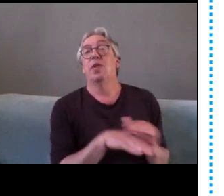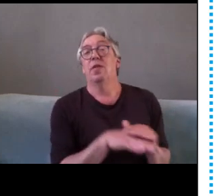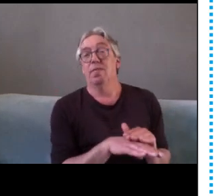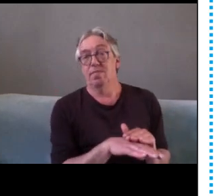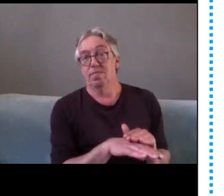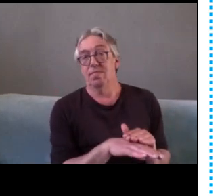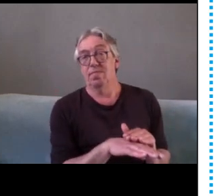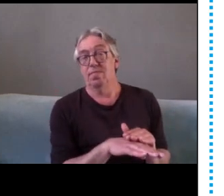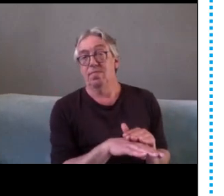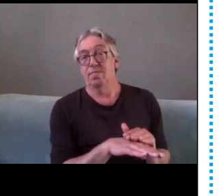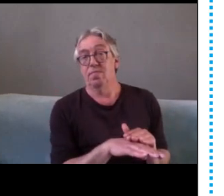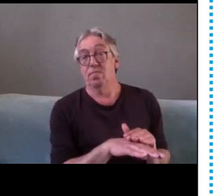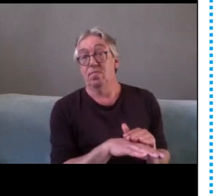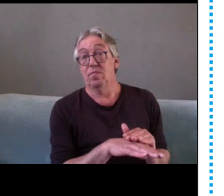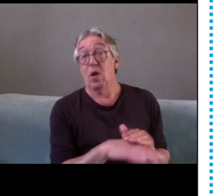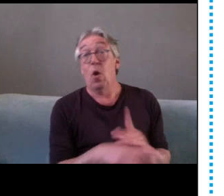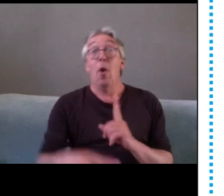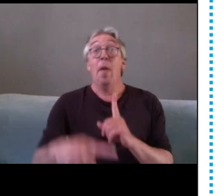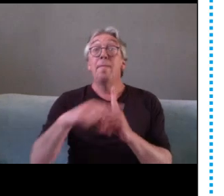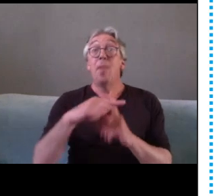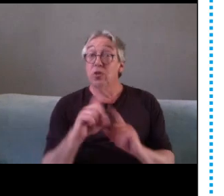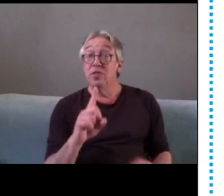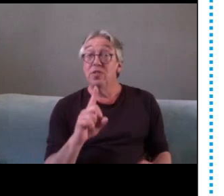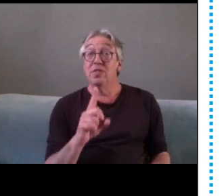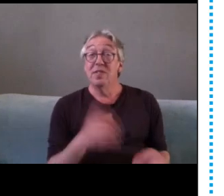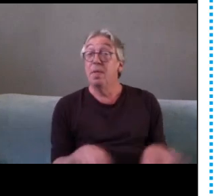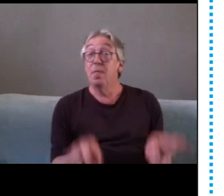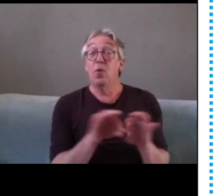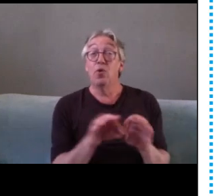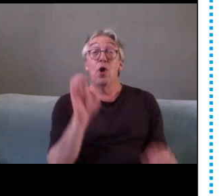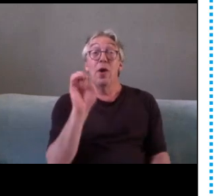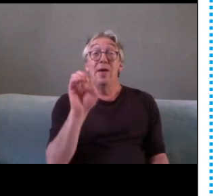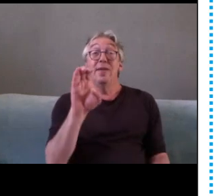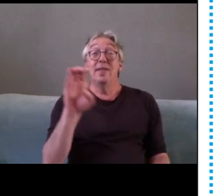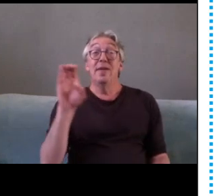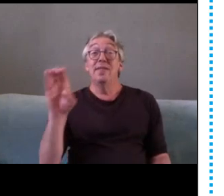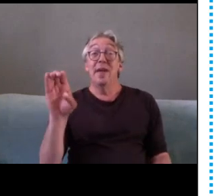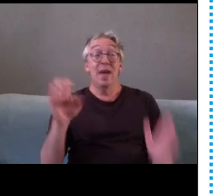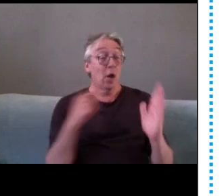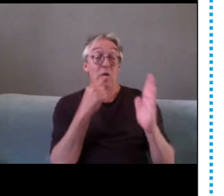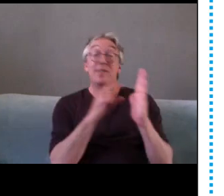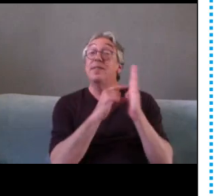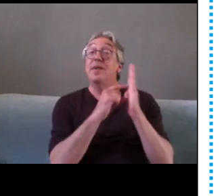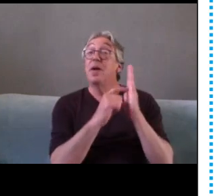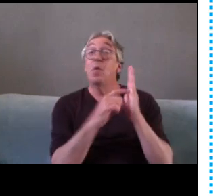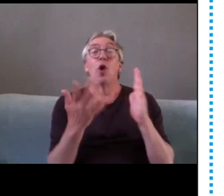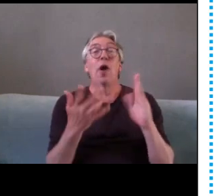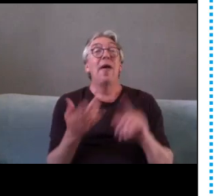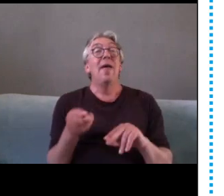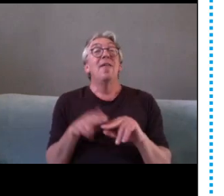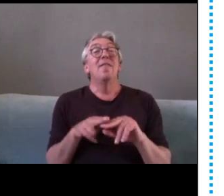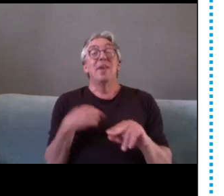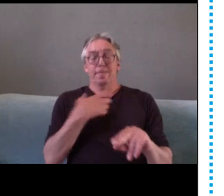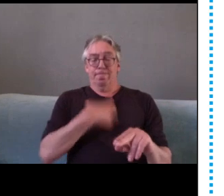But also, and this is very important, the Code makes reference of specialized equipment or equipment which is specialized